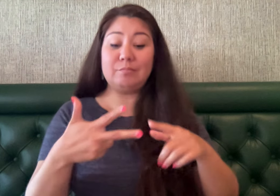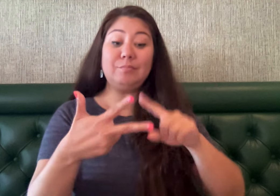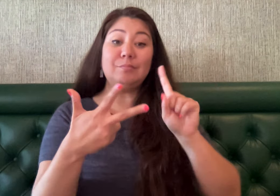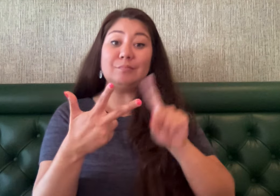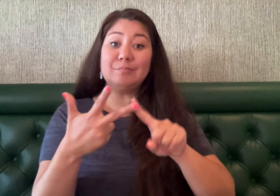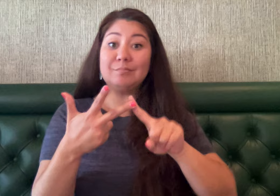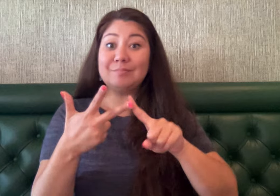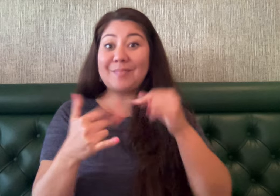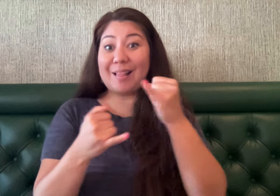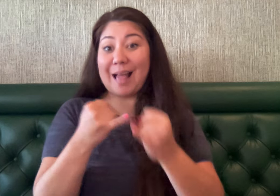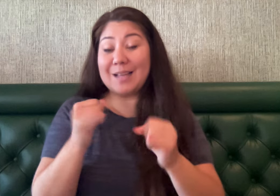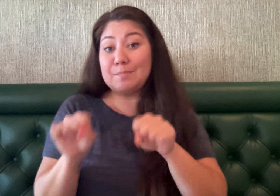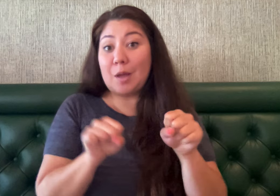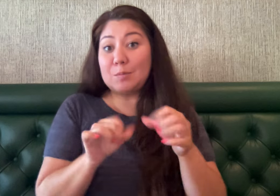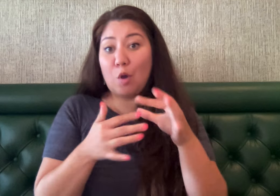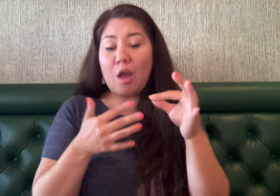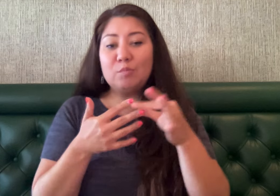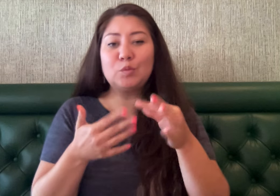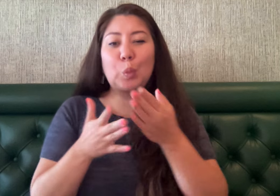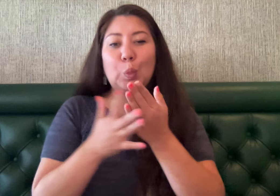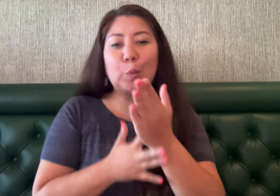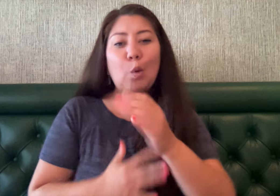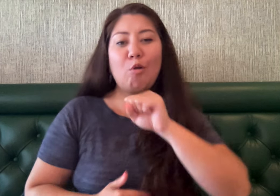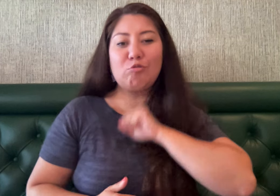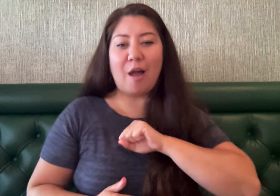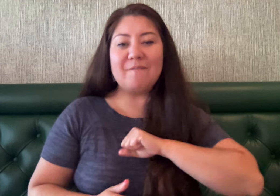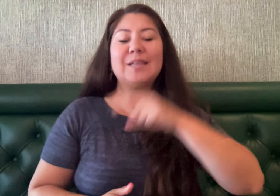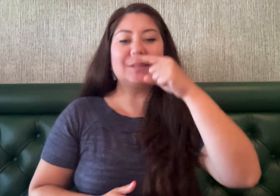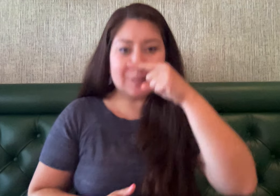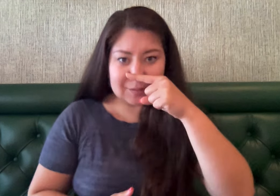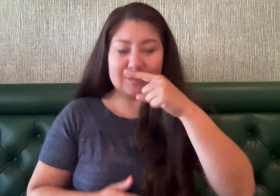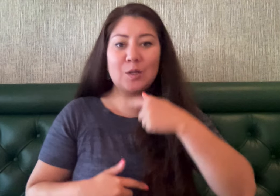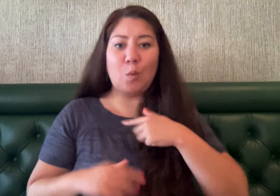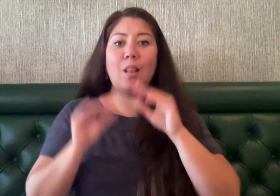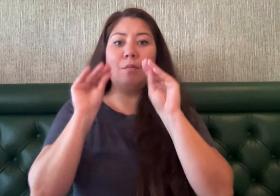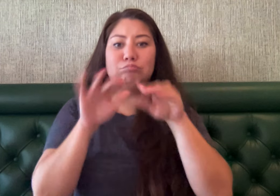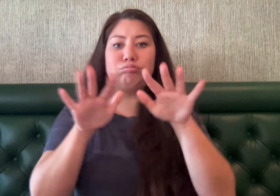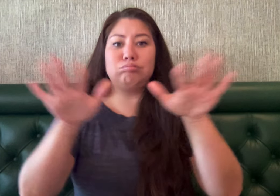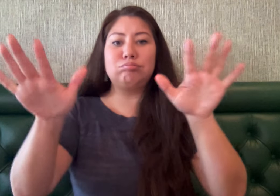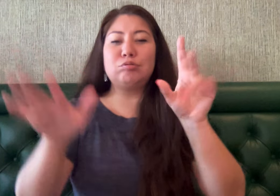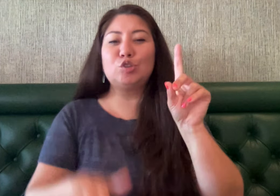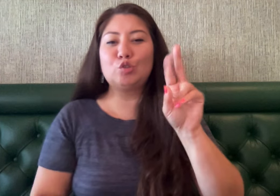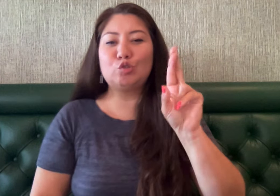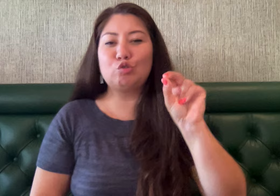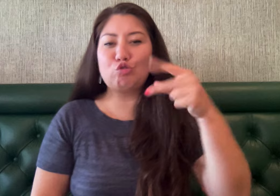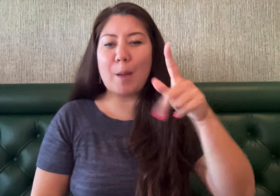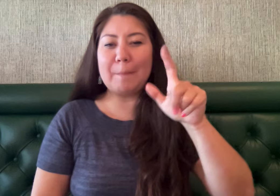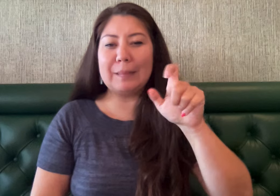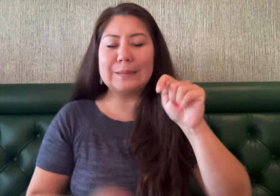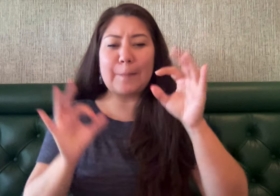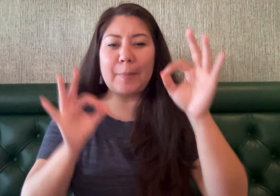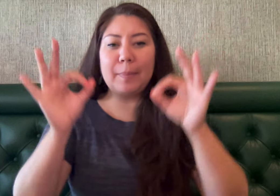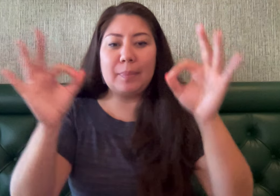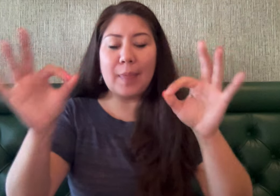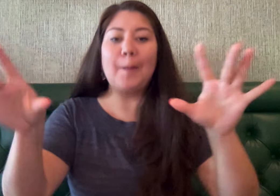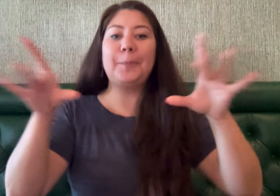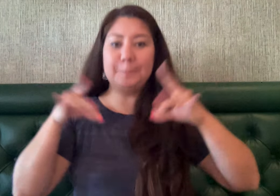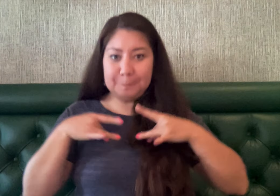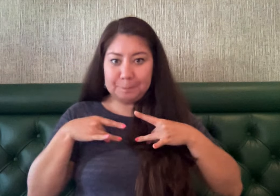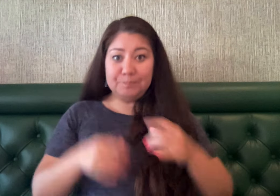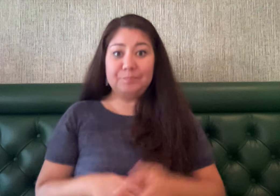The third approach can be from coughs or sneezes which disperses droplets that land on another person.